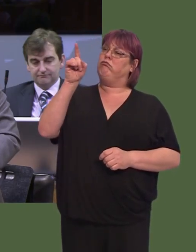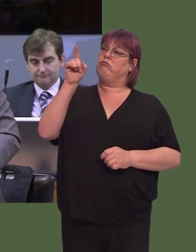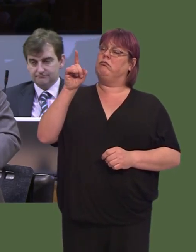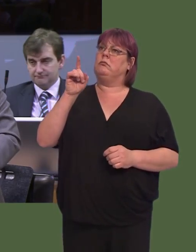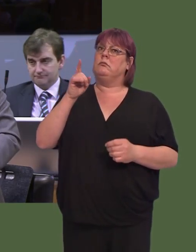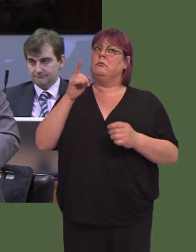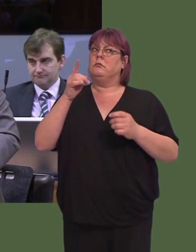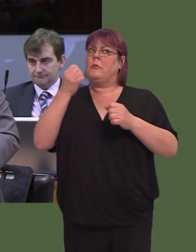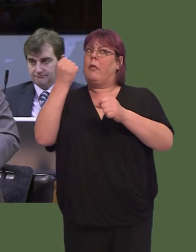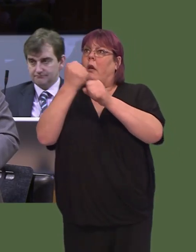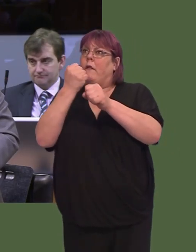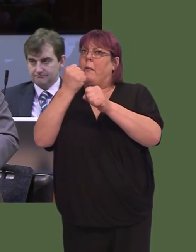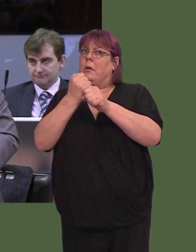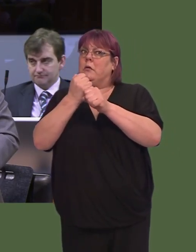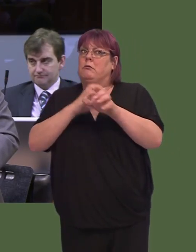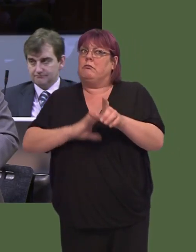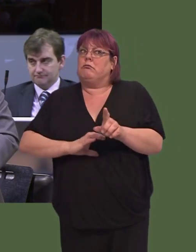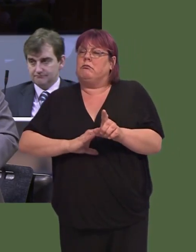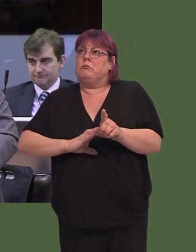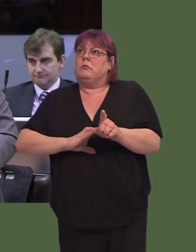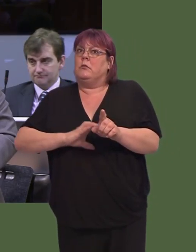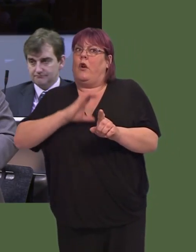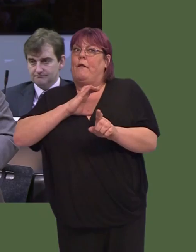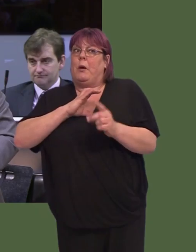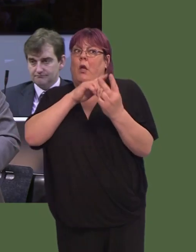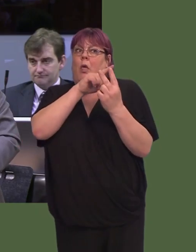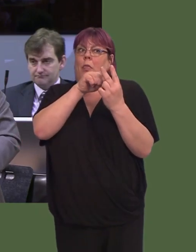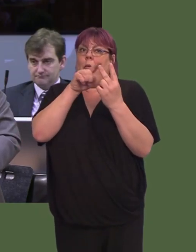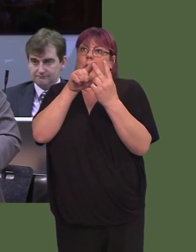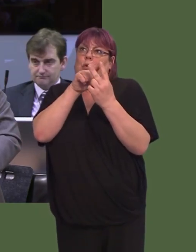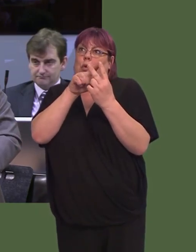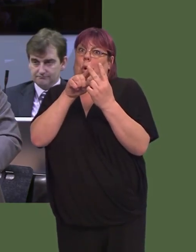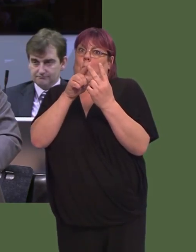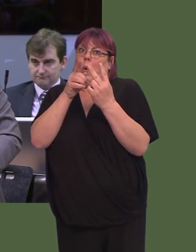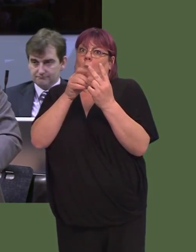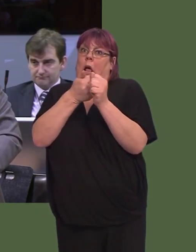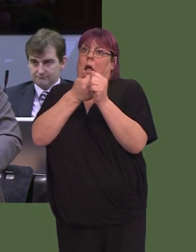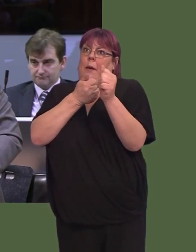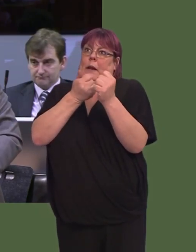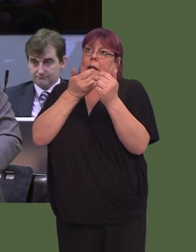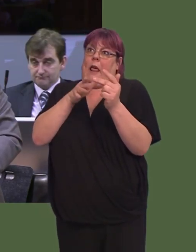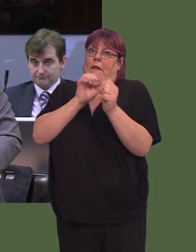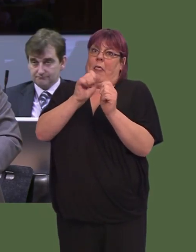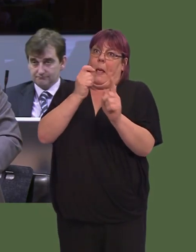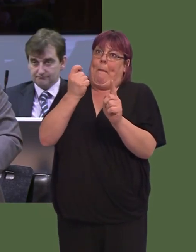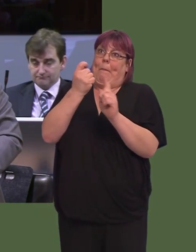the Government is confident that the two remaining bidders' bids are robust and will go the duration.